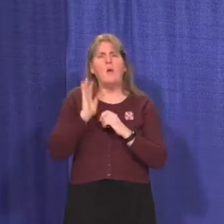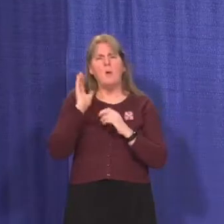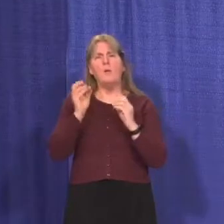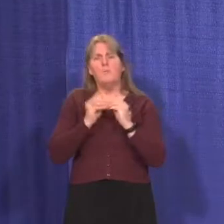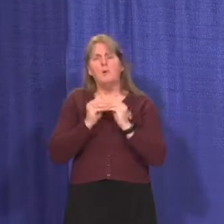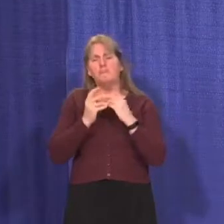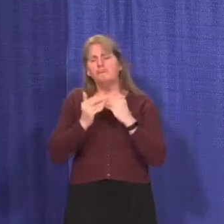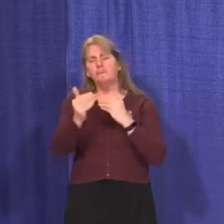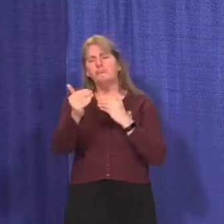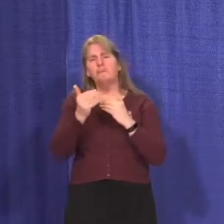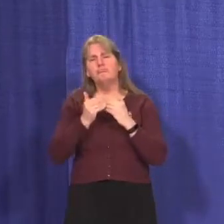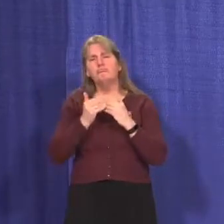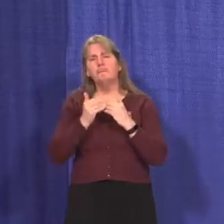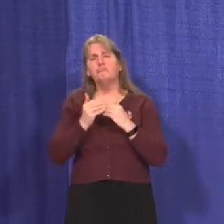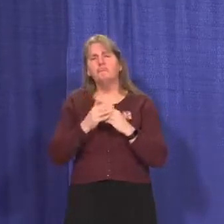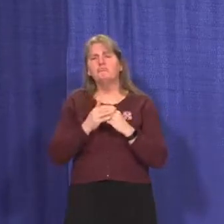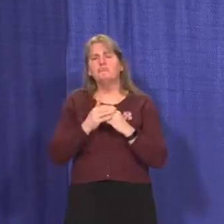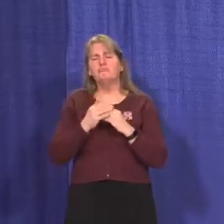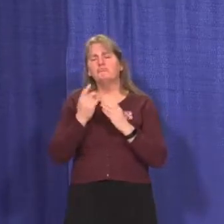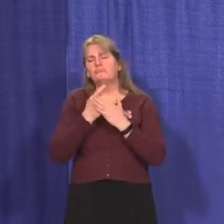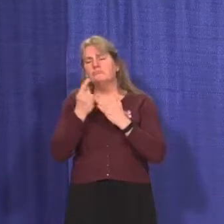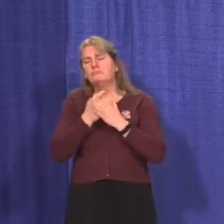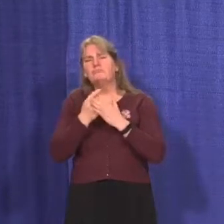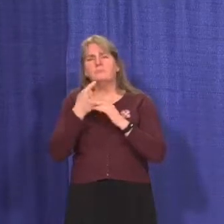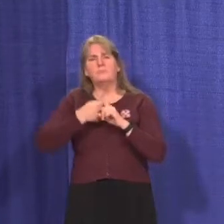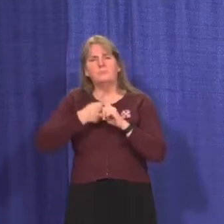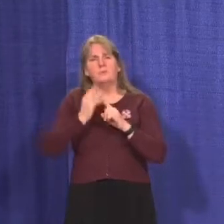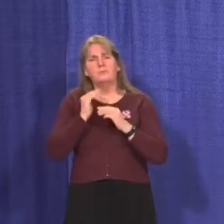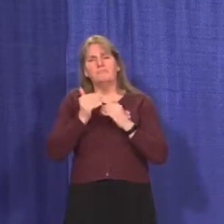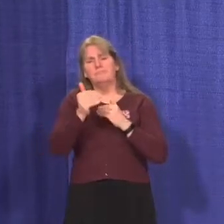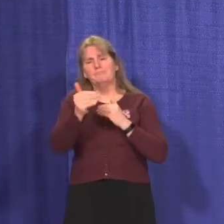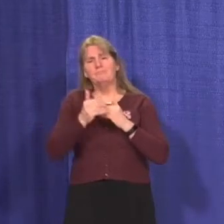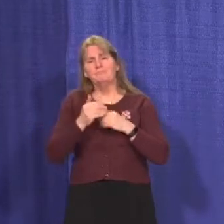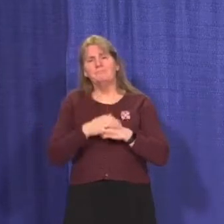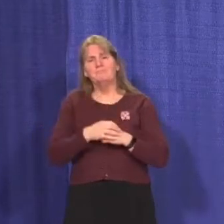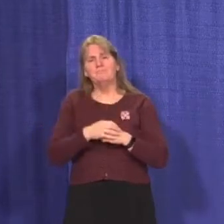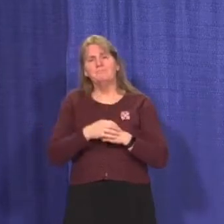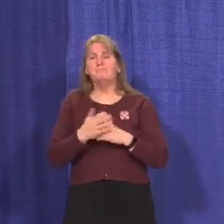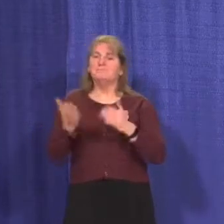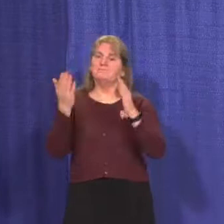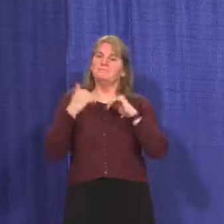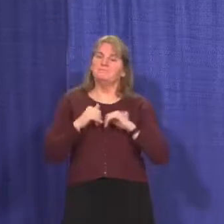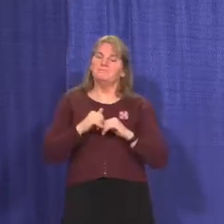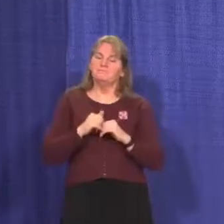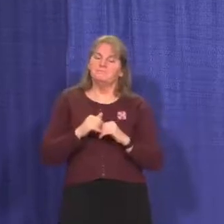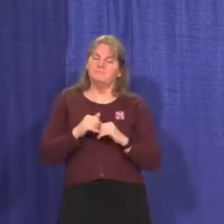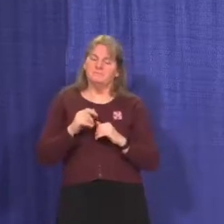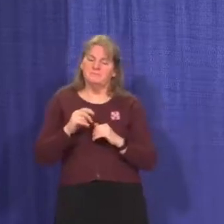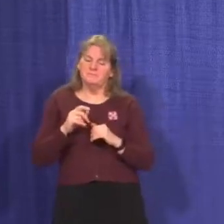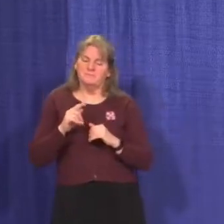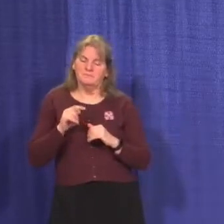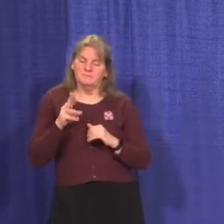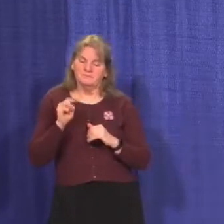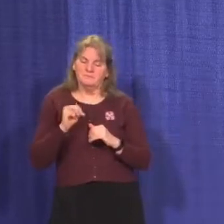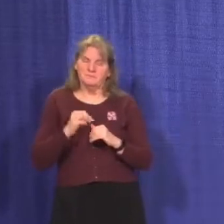ahead. Pat: Your next question Tim?